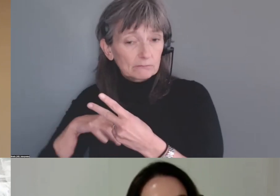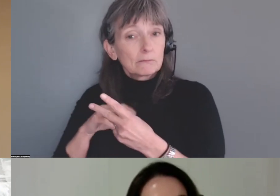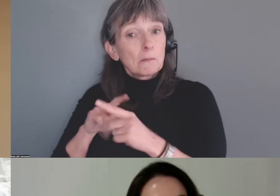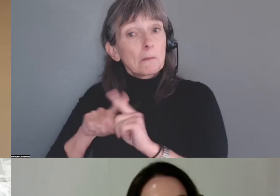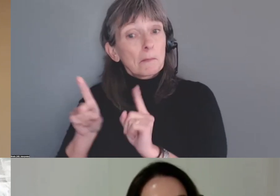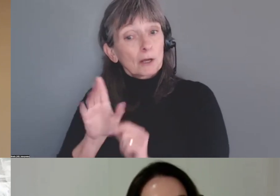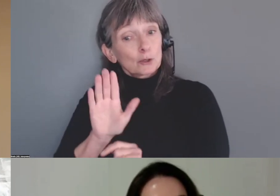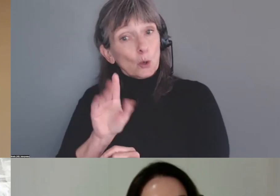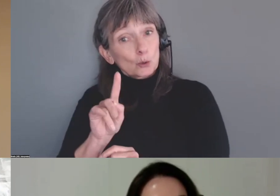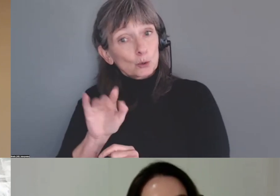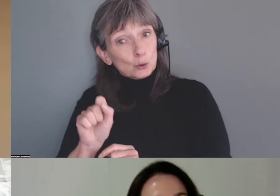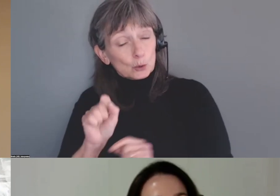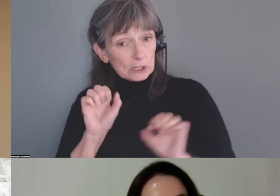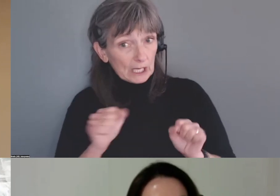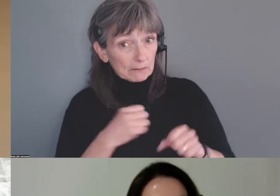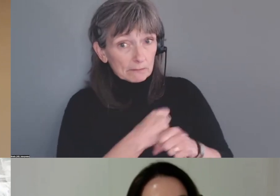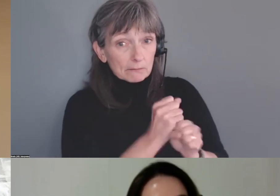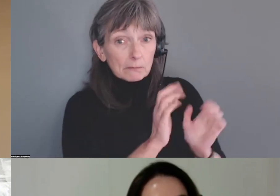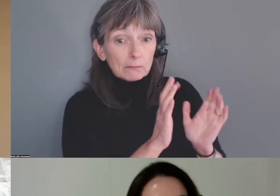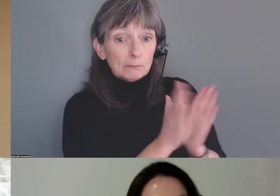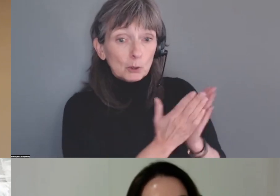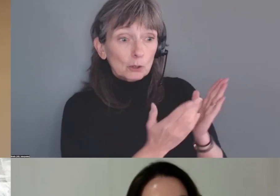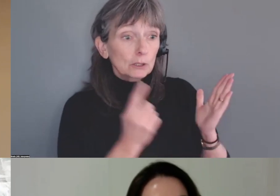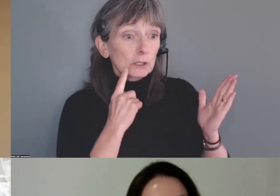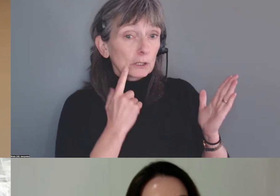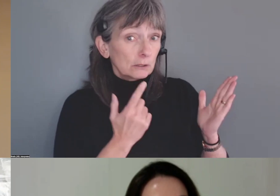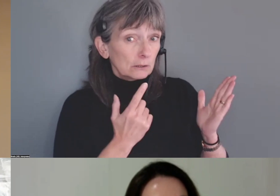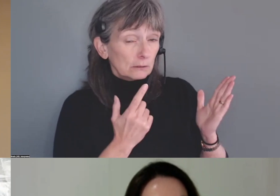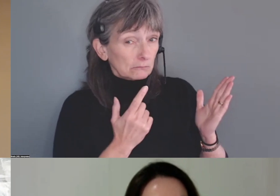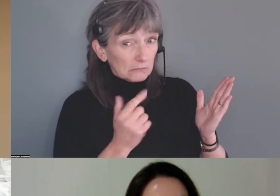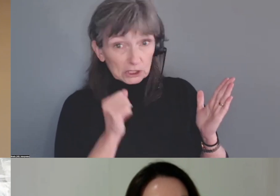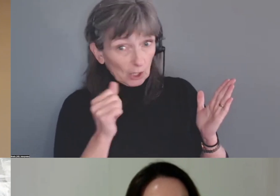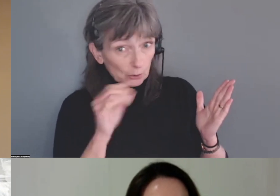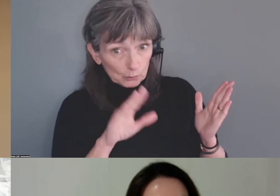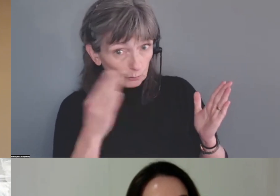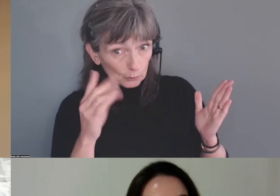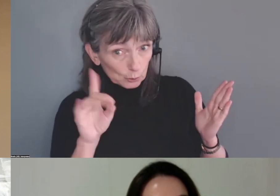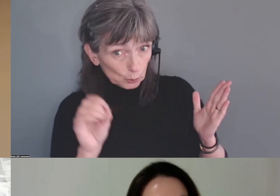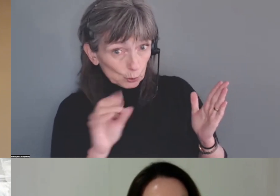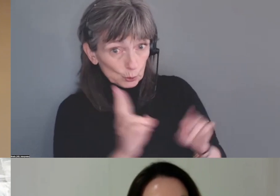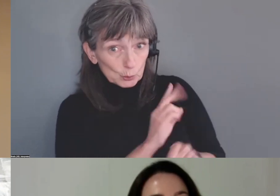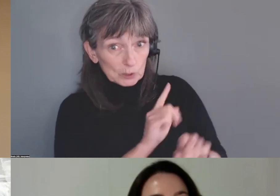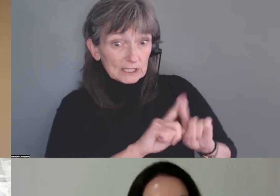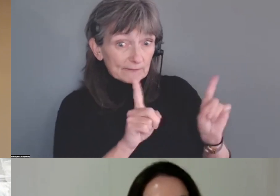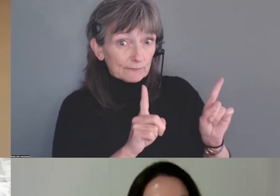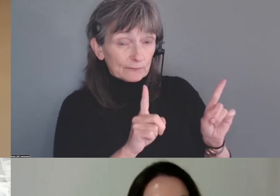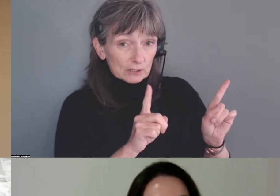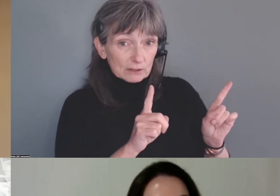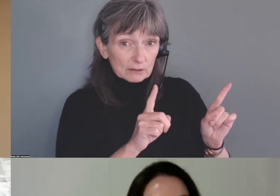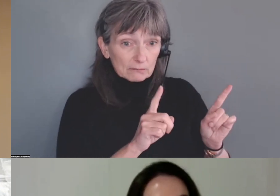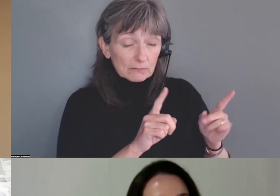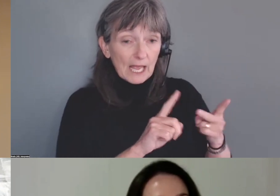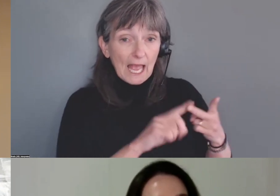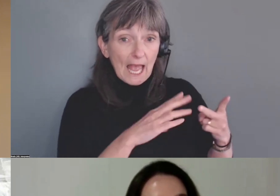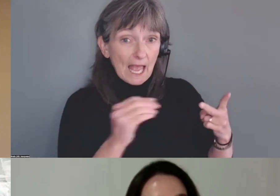open-source or in a company that is for-profit?" Dione: Yes, absolutely. So, the technology